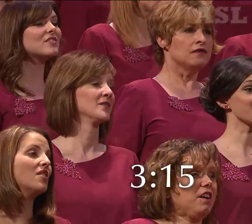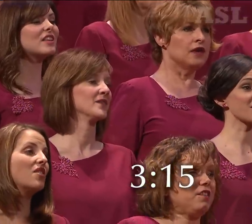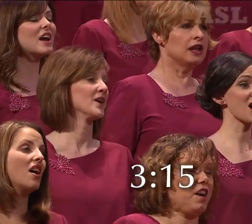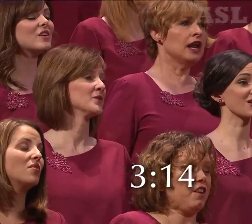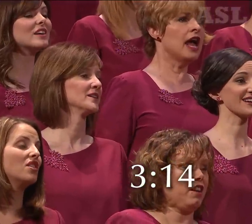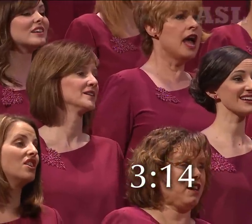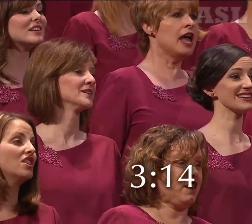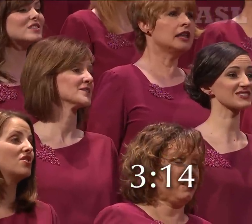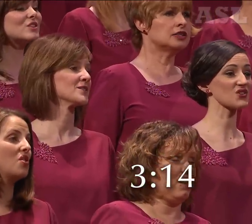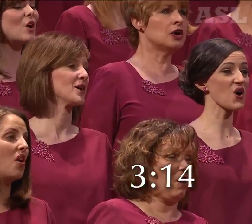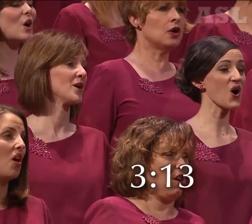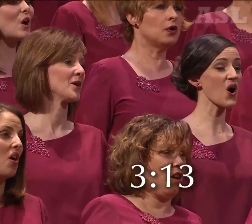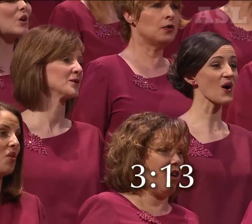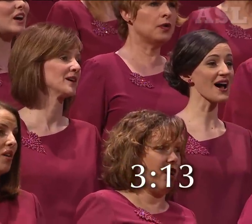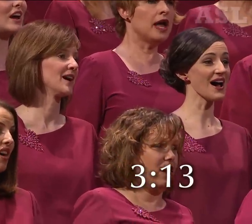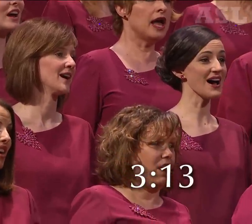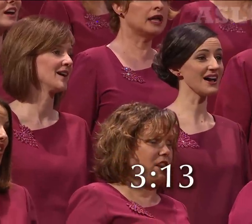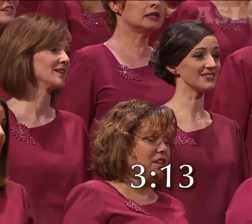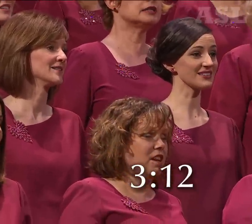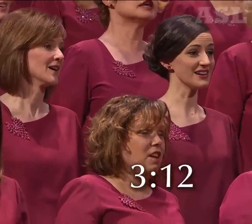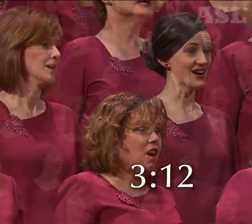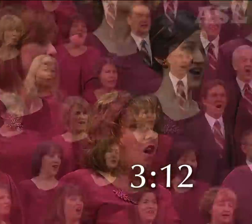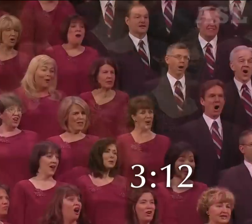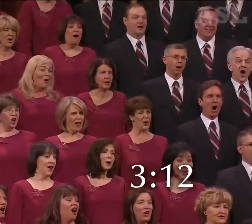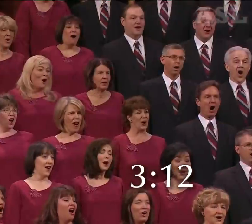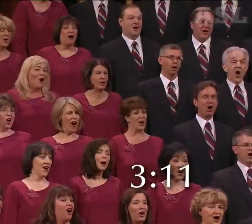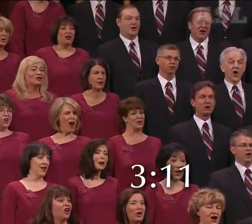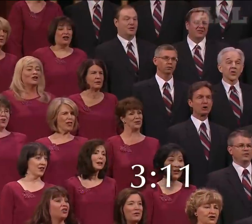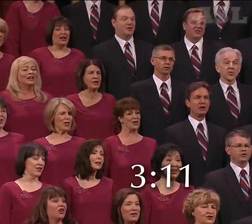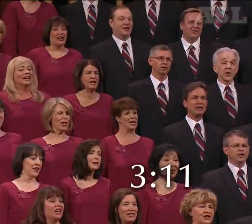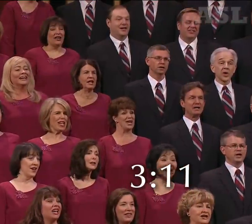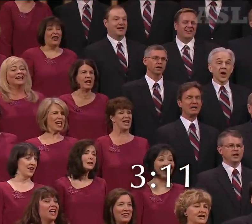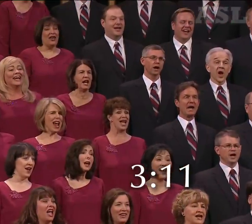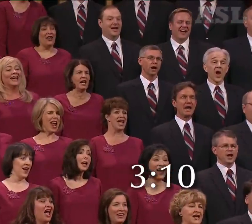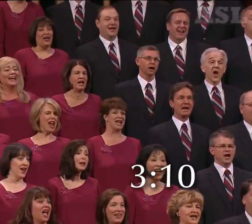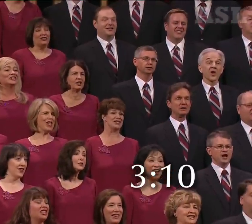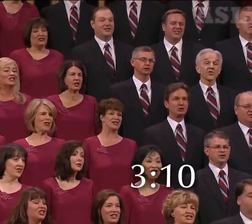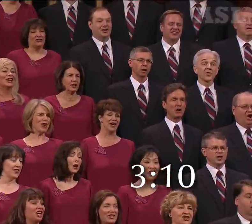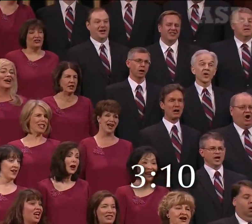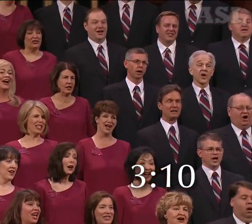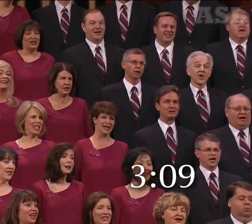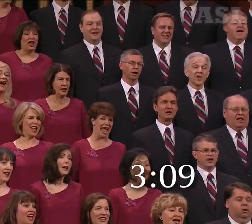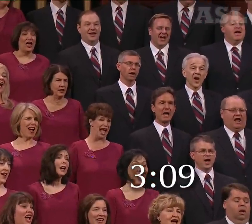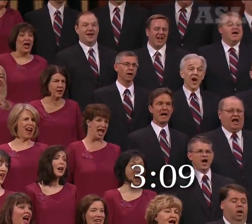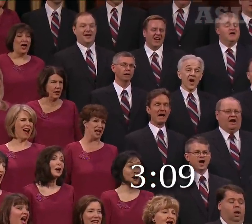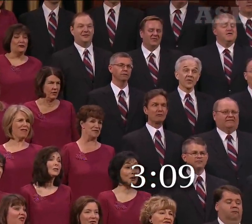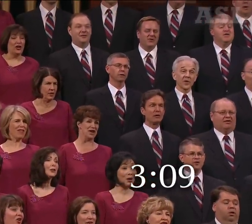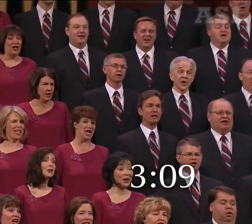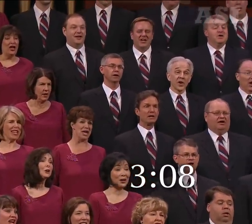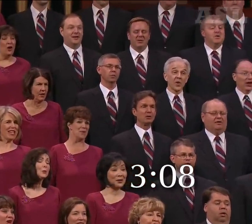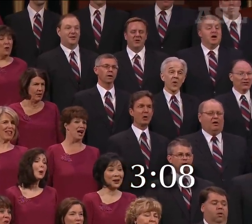THIS IS THE ENGLISH CLOSED CAPTION CHANNEL OF THE CHURCH OF JESUS CHRIST OF LATTER-DAY SAINTS.